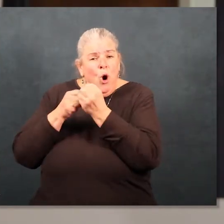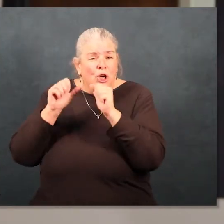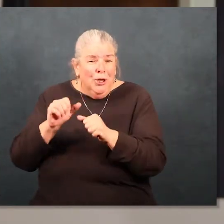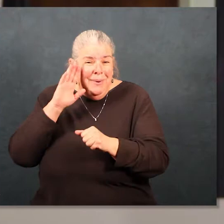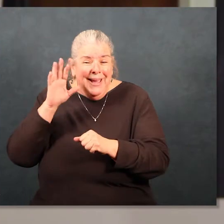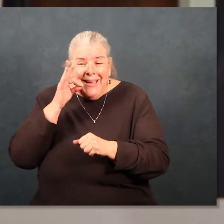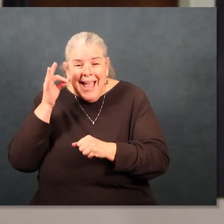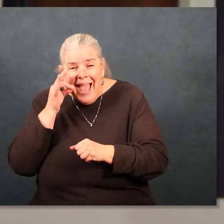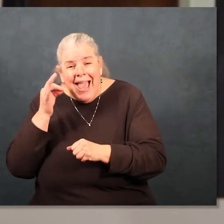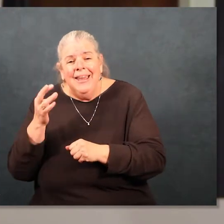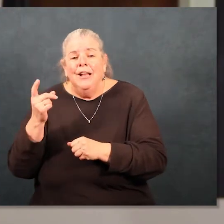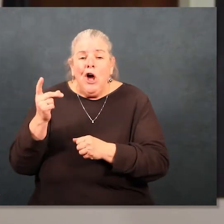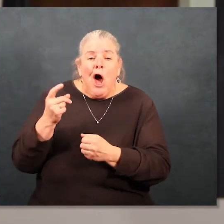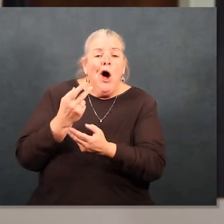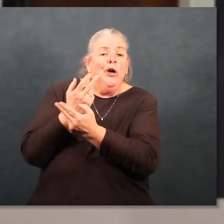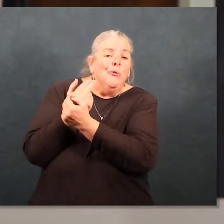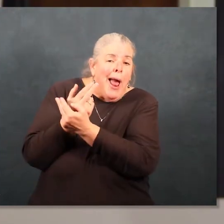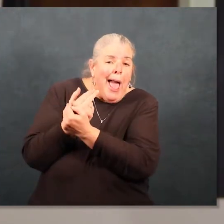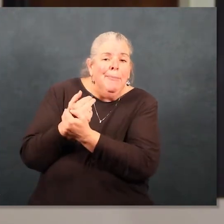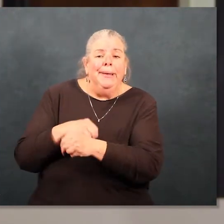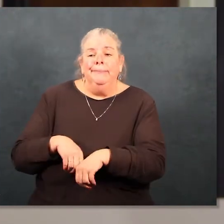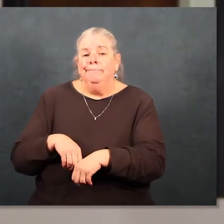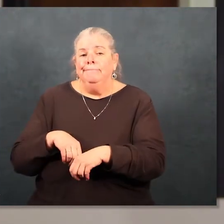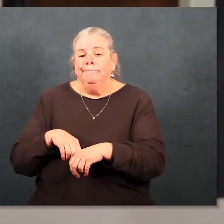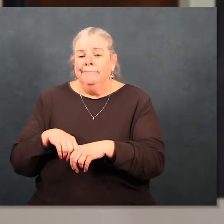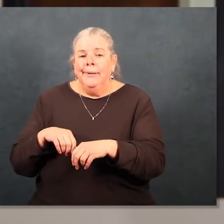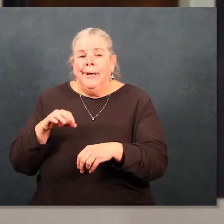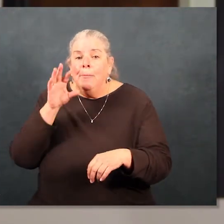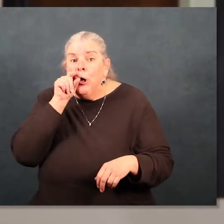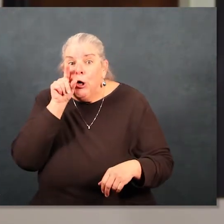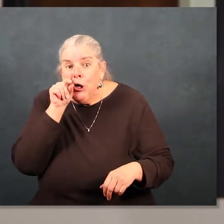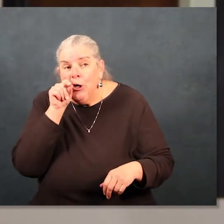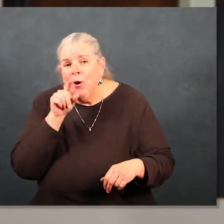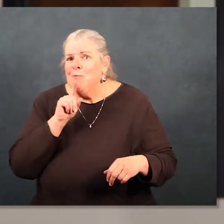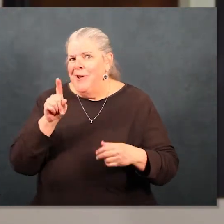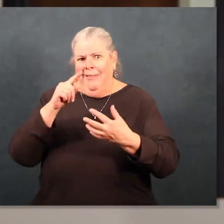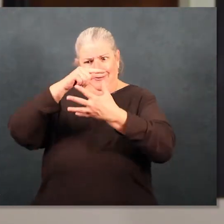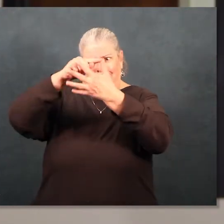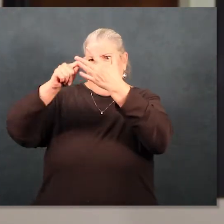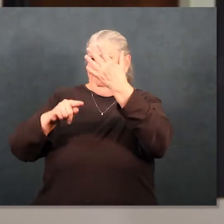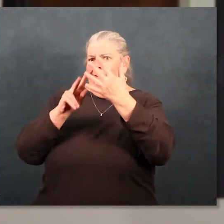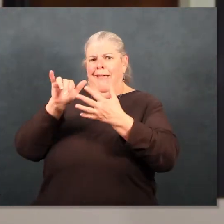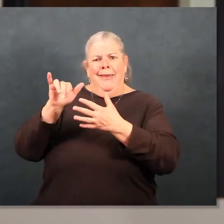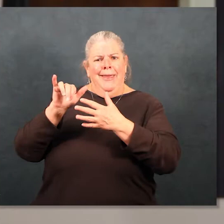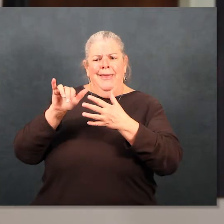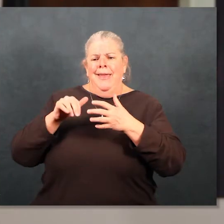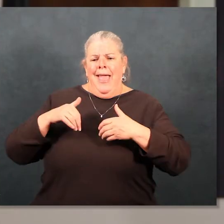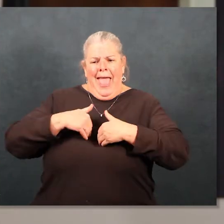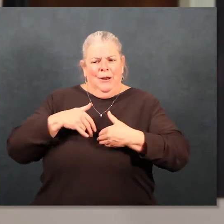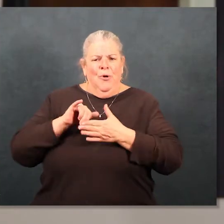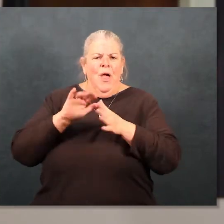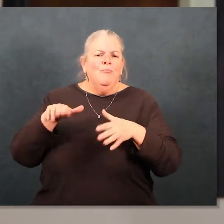a bunny rabbit, a bird. Really any animal that's providing emotional support